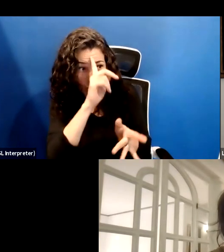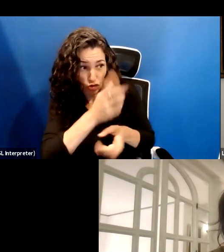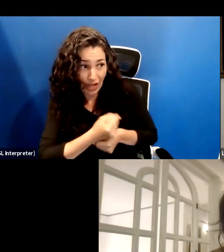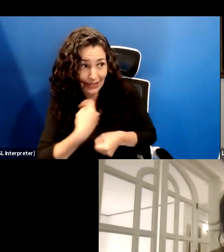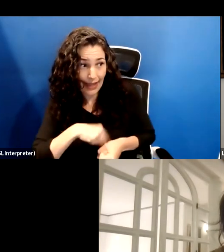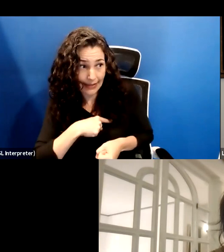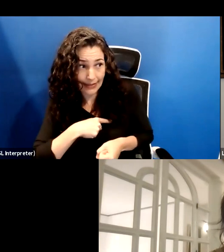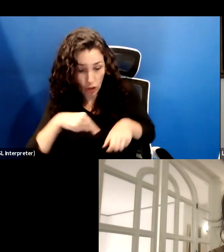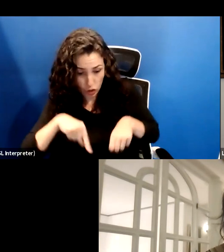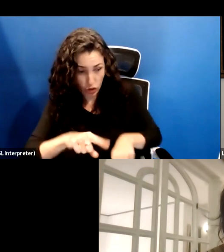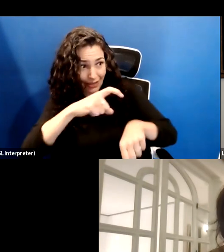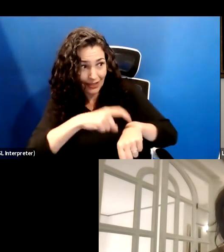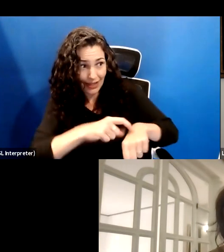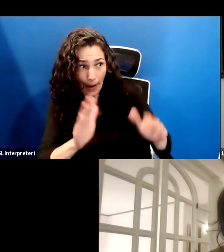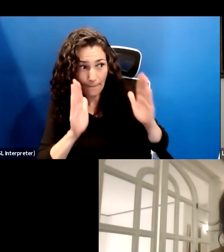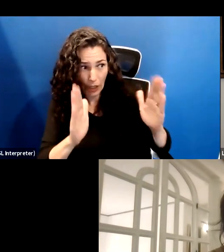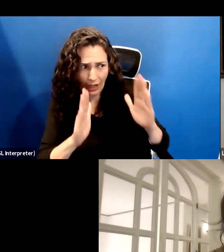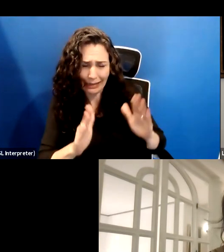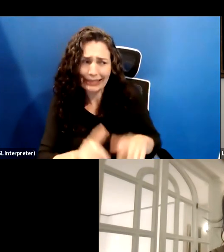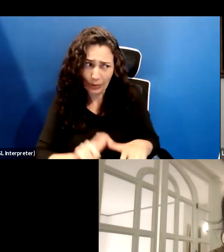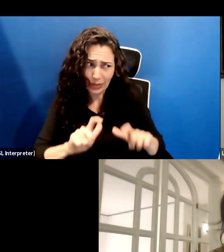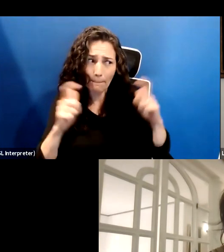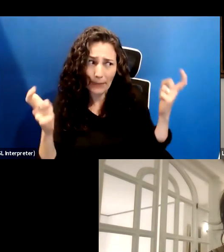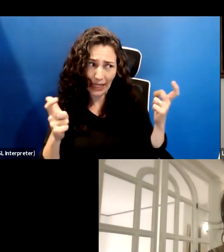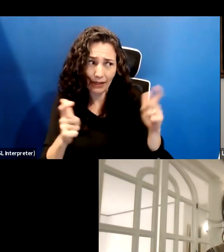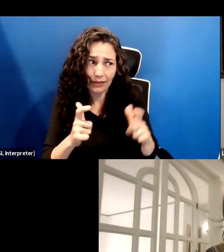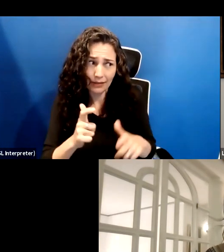And the people that decided to move forward to do that